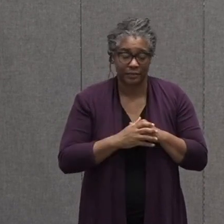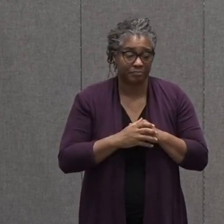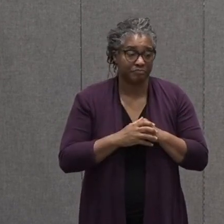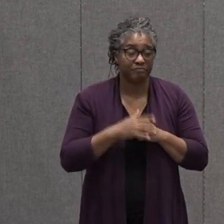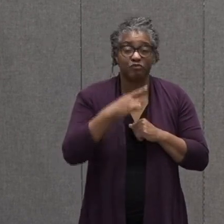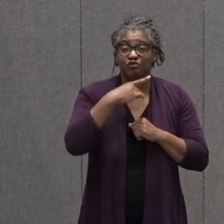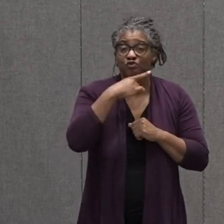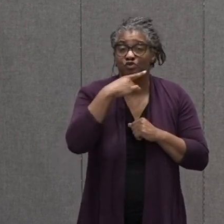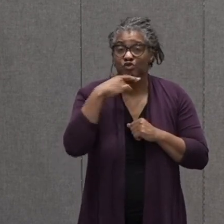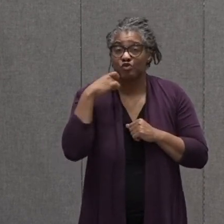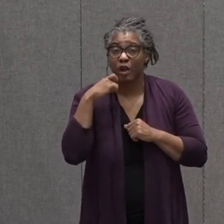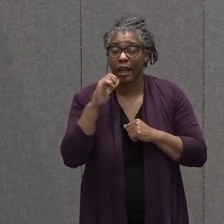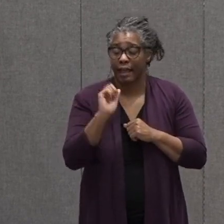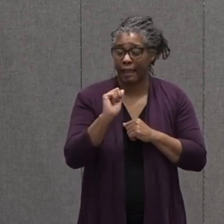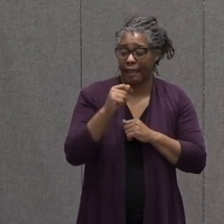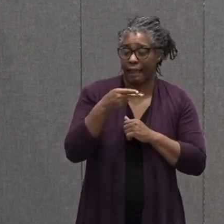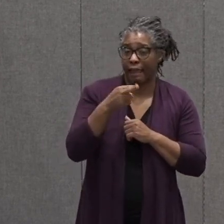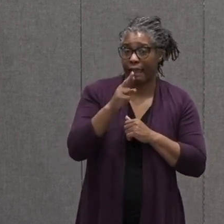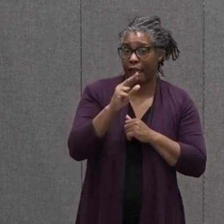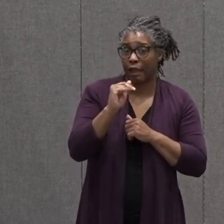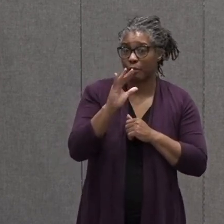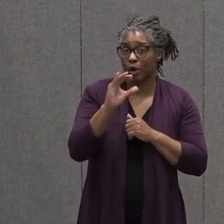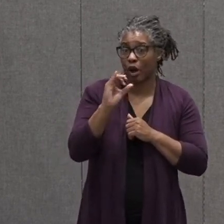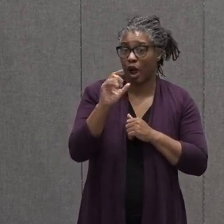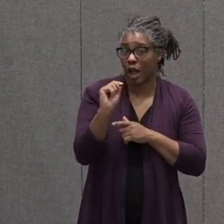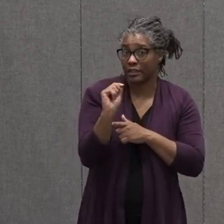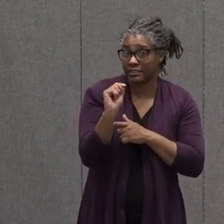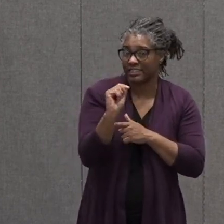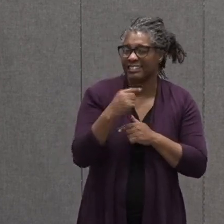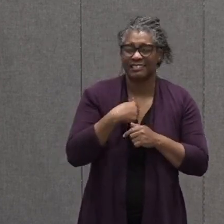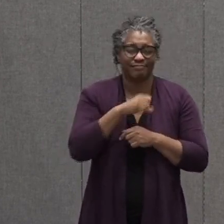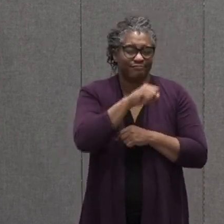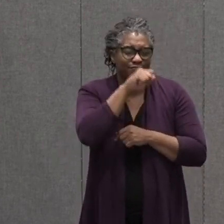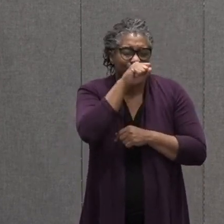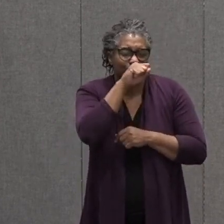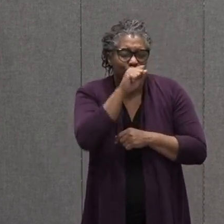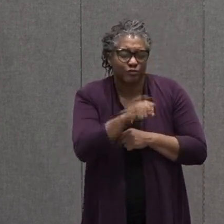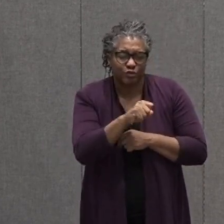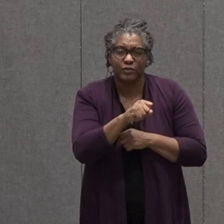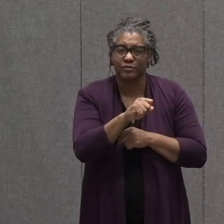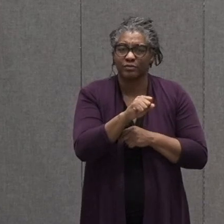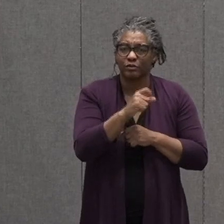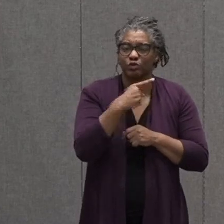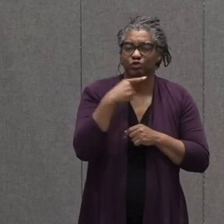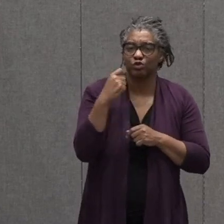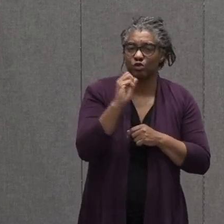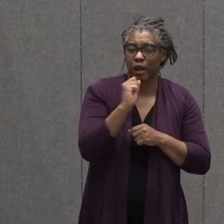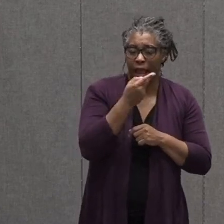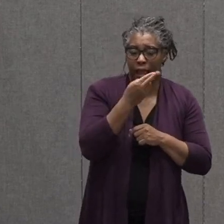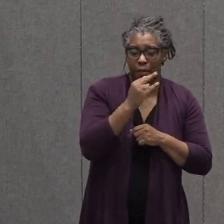I love dried apricots and peanut butter. You could also try it with granola